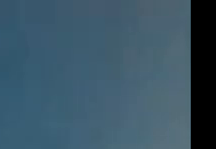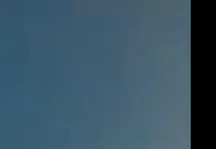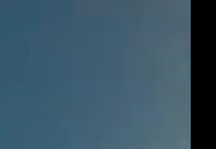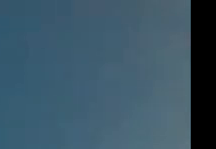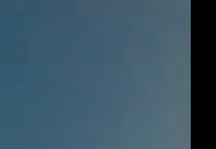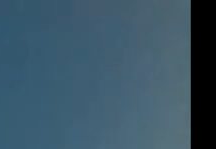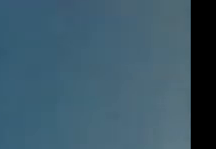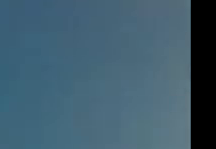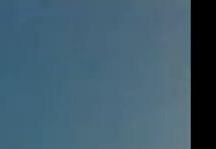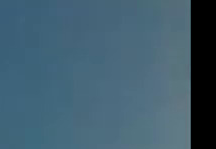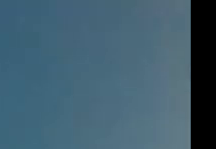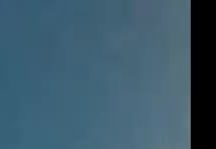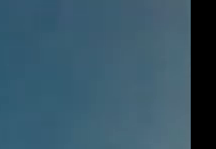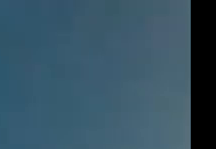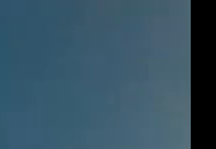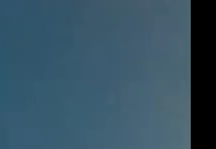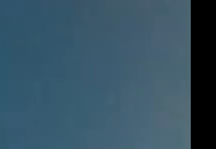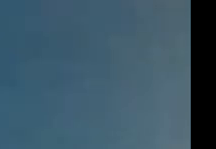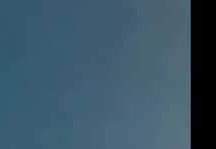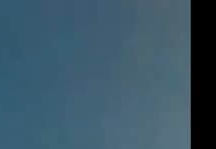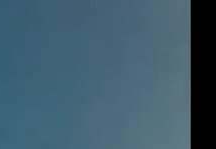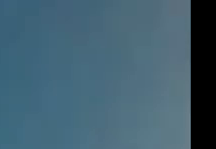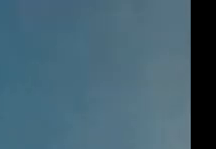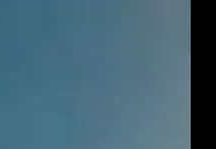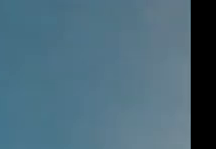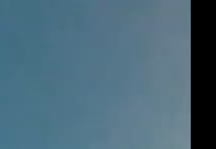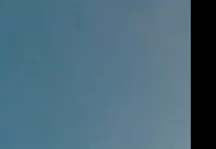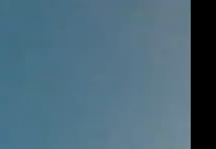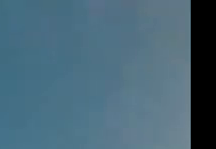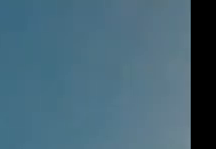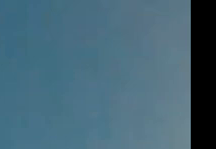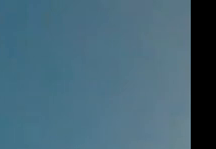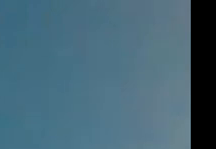So we're not saying we can't help you, but that this is triggering for me.